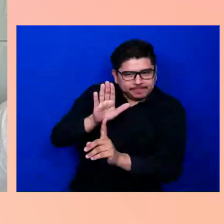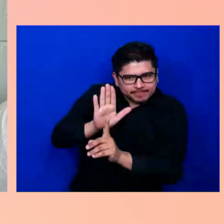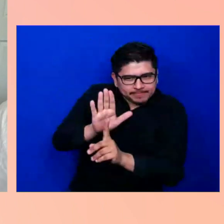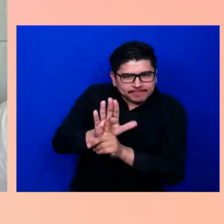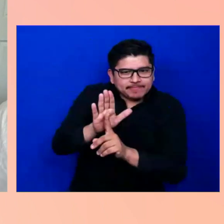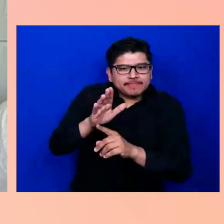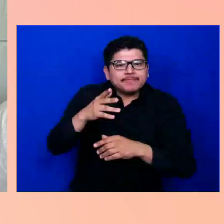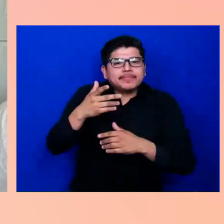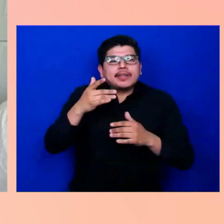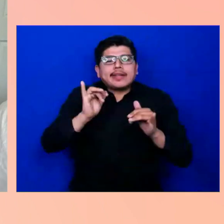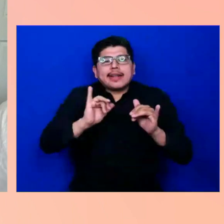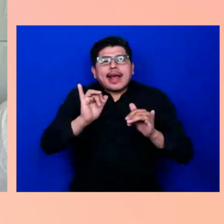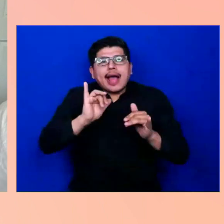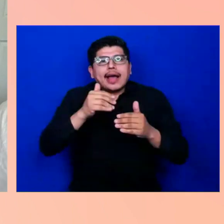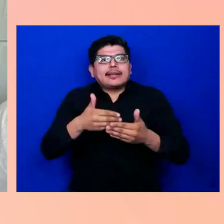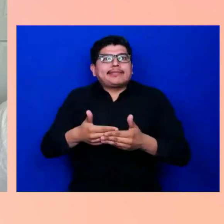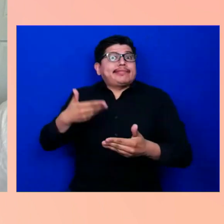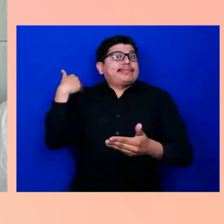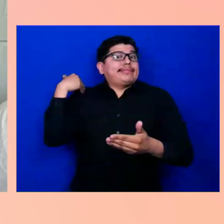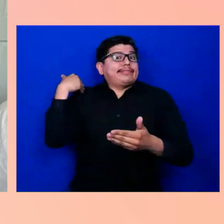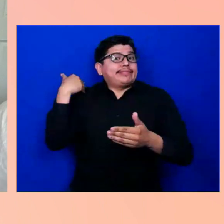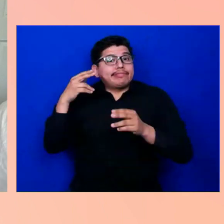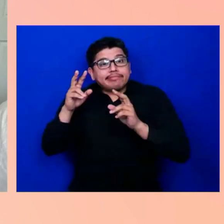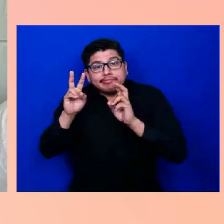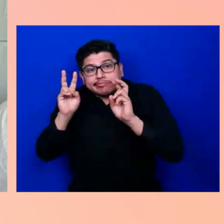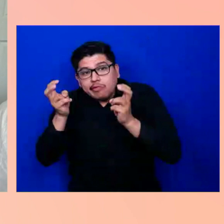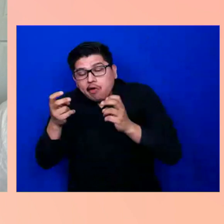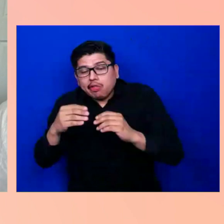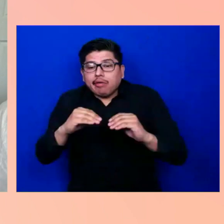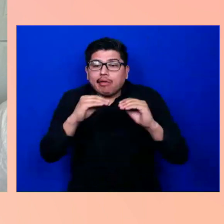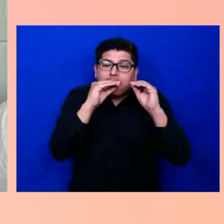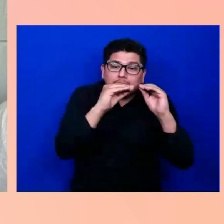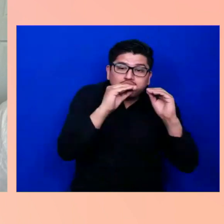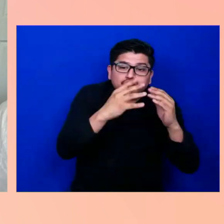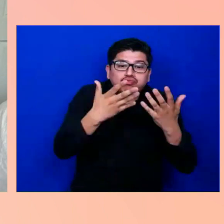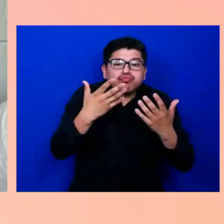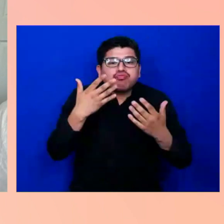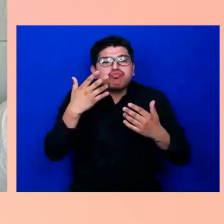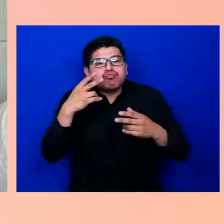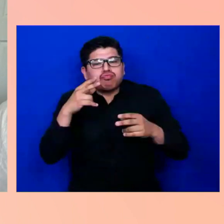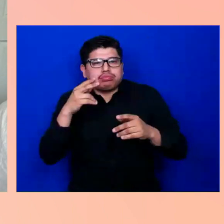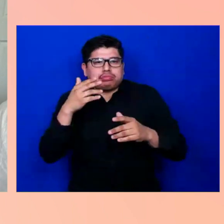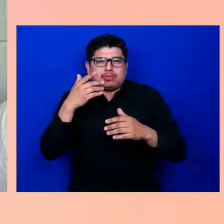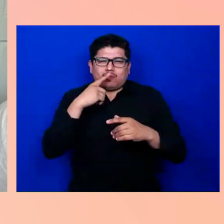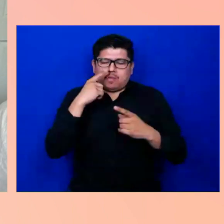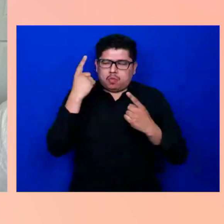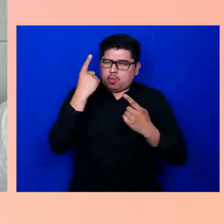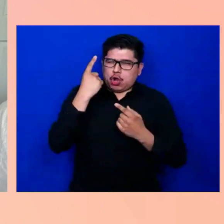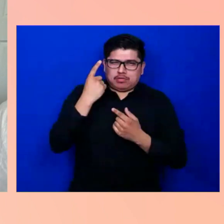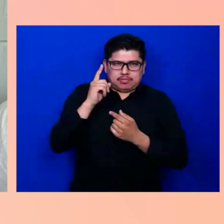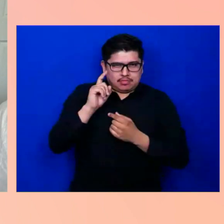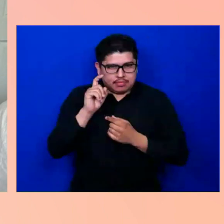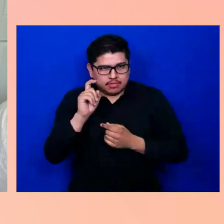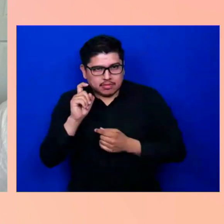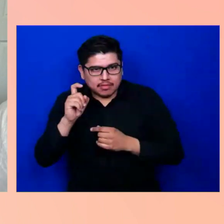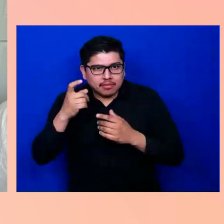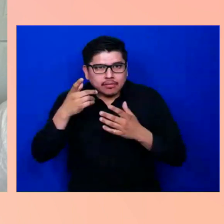We're hardly considering any data on a person's unique neuro type, their aptitude, their communication style,